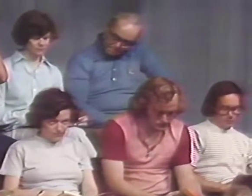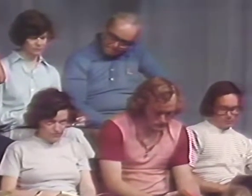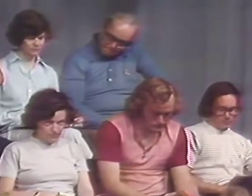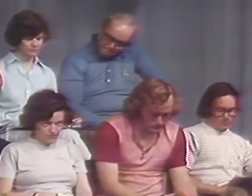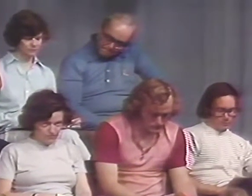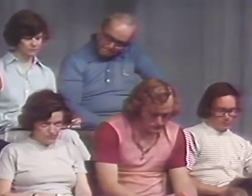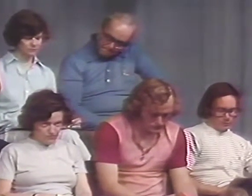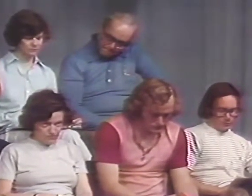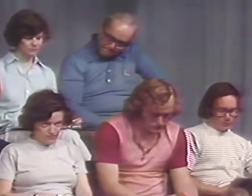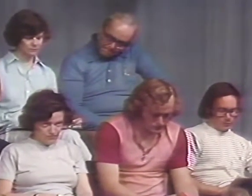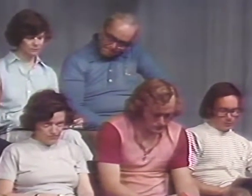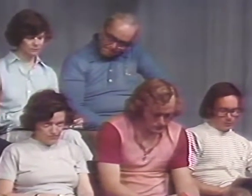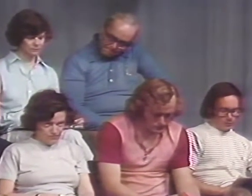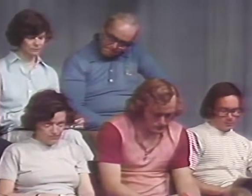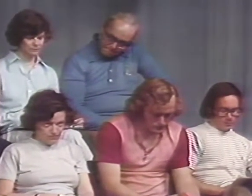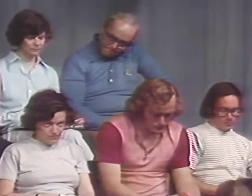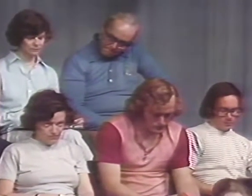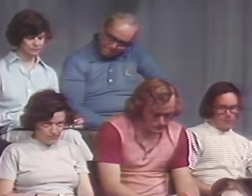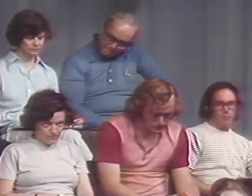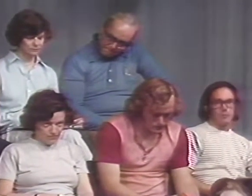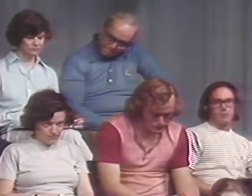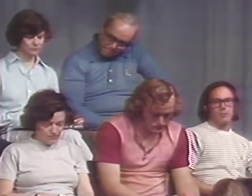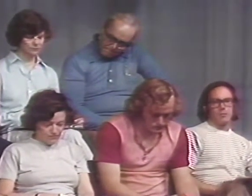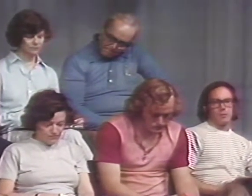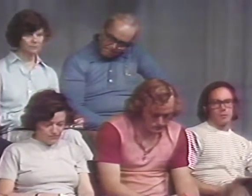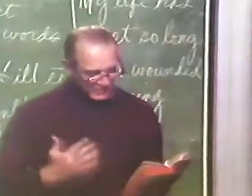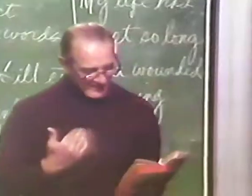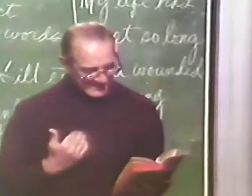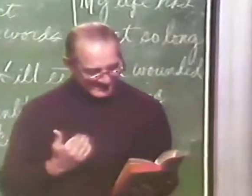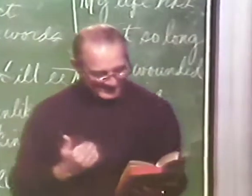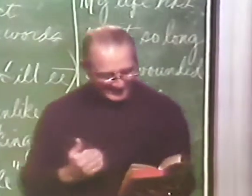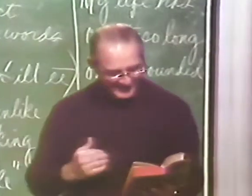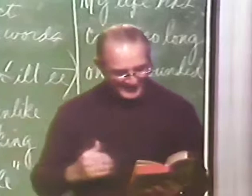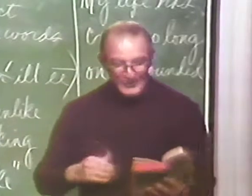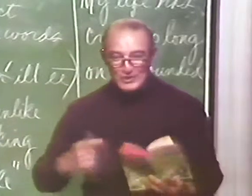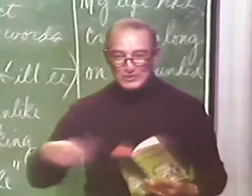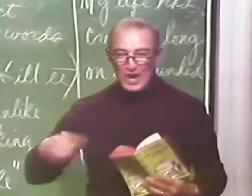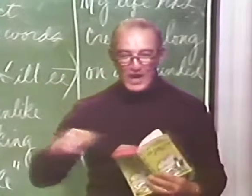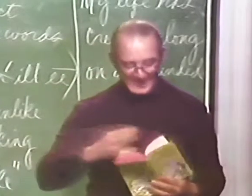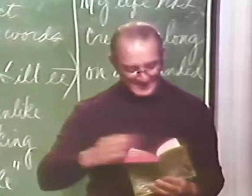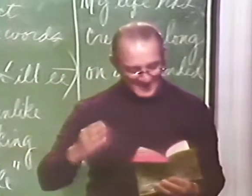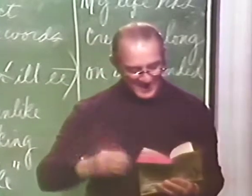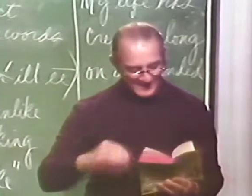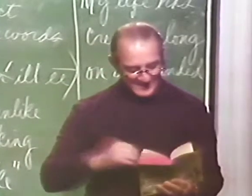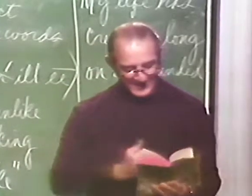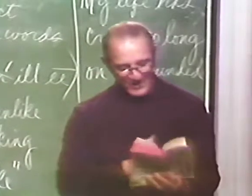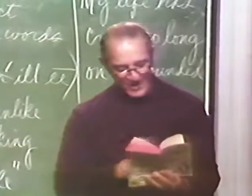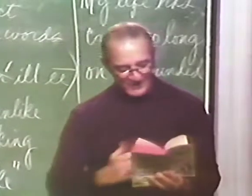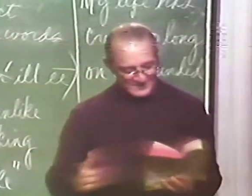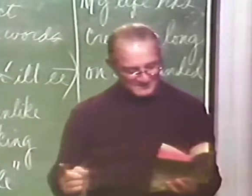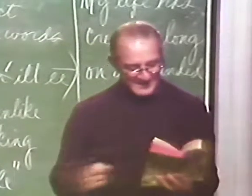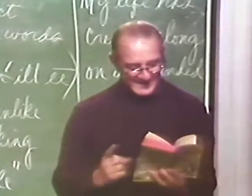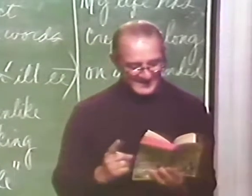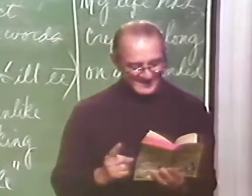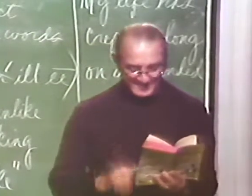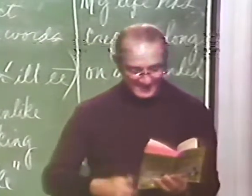"THAT CAN SING BOTH HIGH AND LOW; "TRIP NO FURTHER, PRETTY SWEETING,